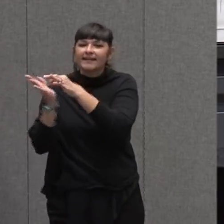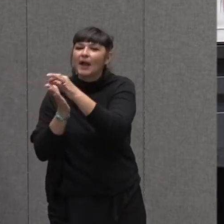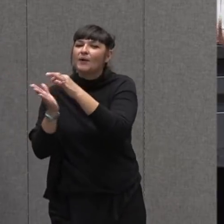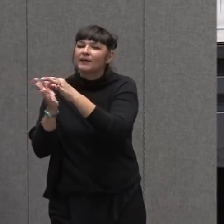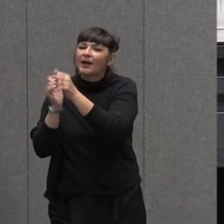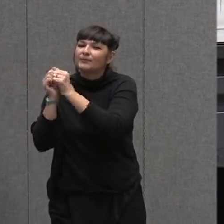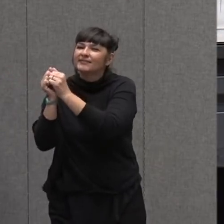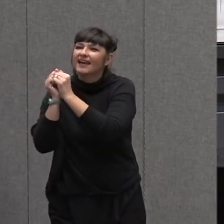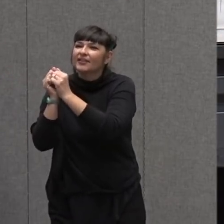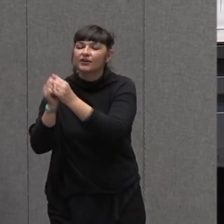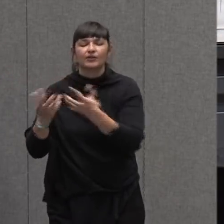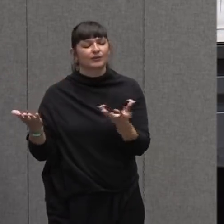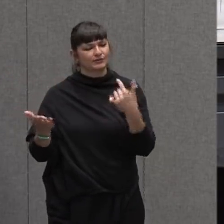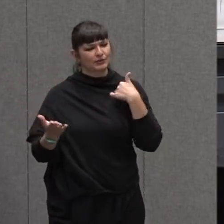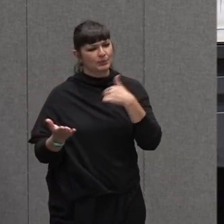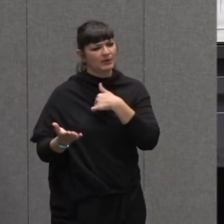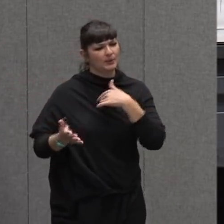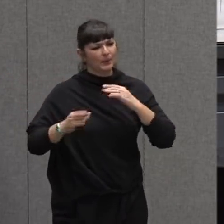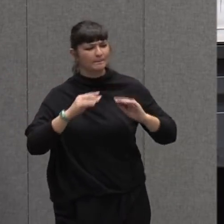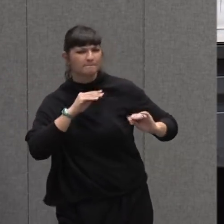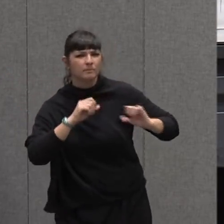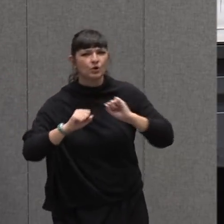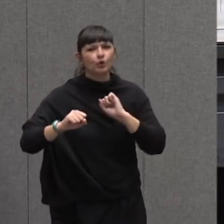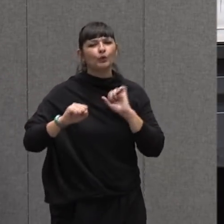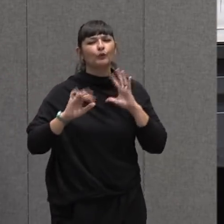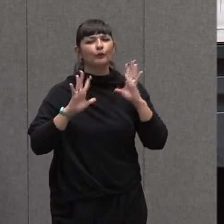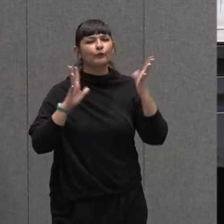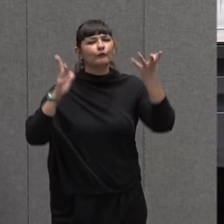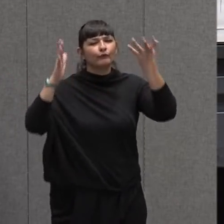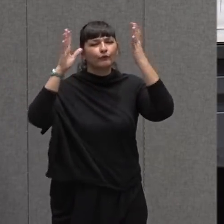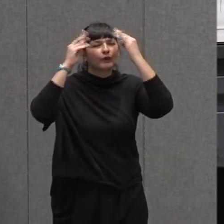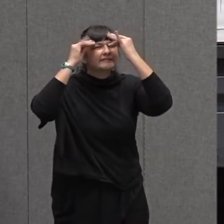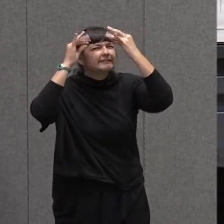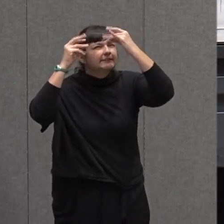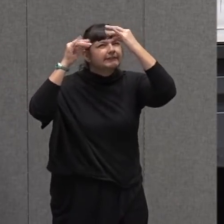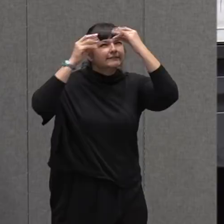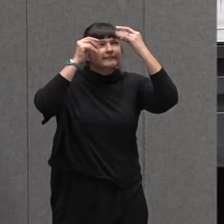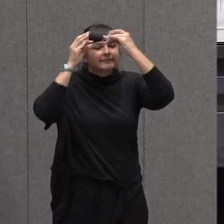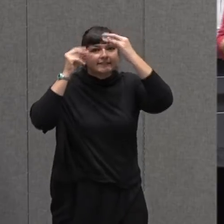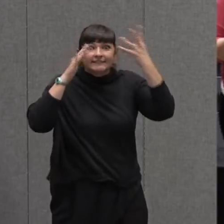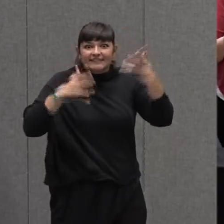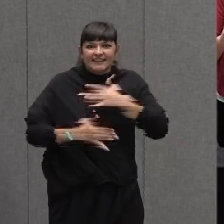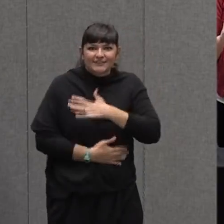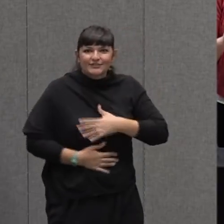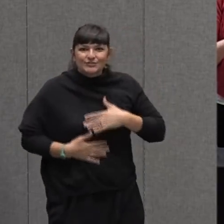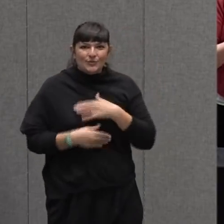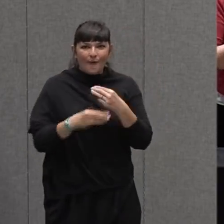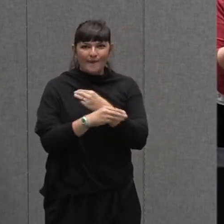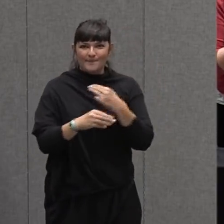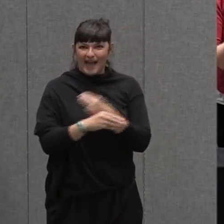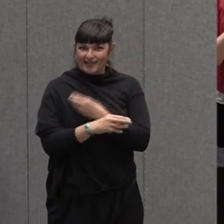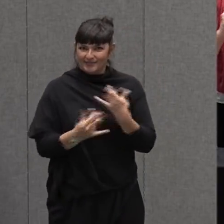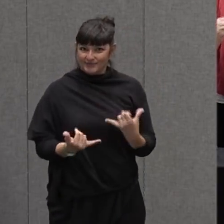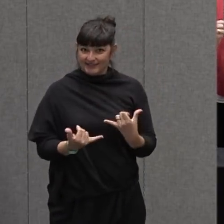our bodies moving and get energetic and really enjoy our math today. Alright, so without further ado,